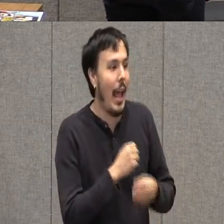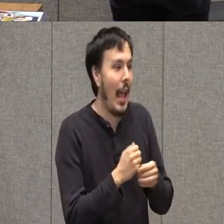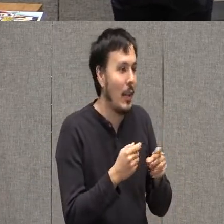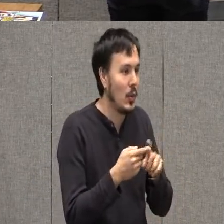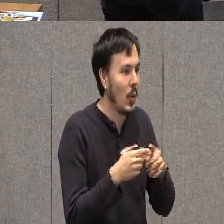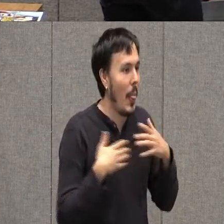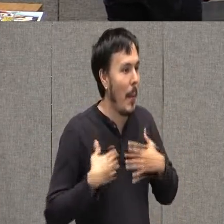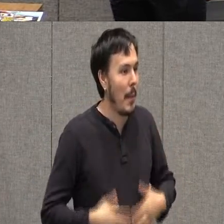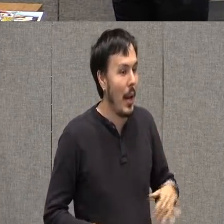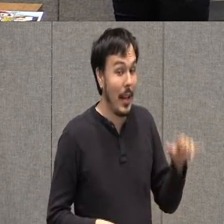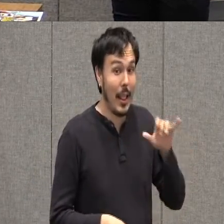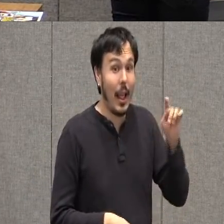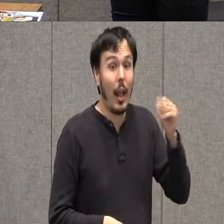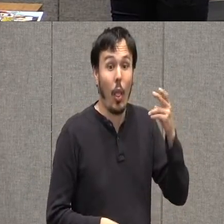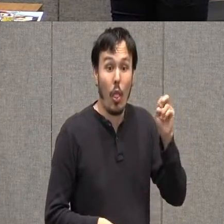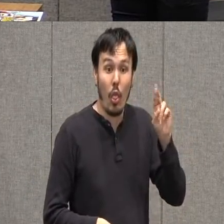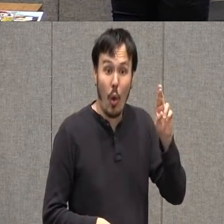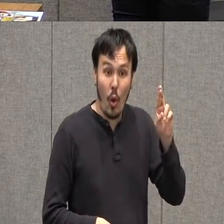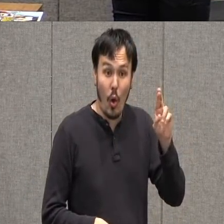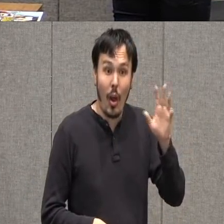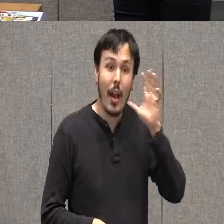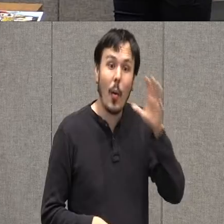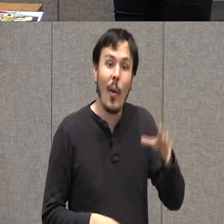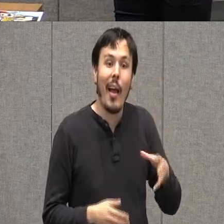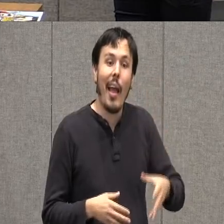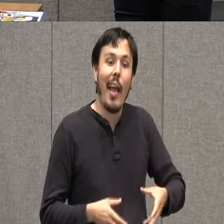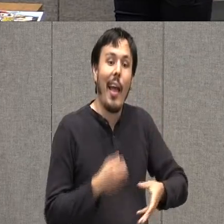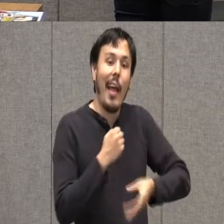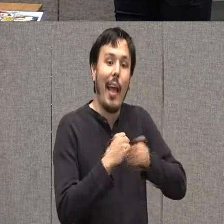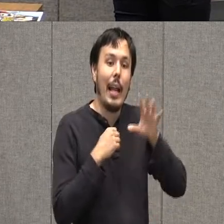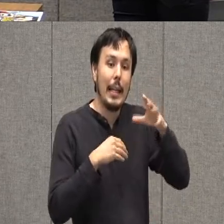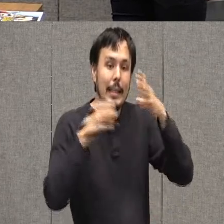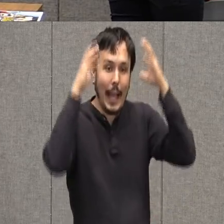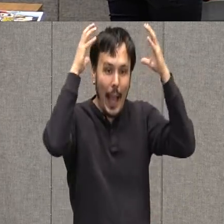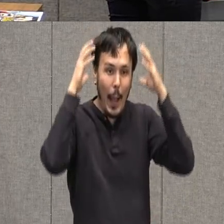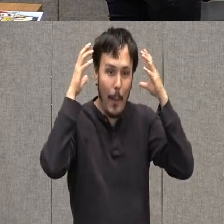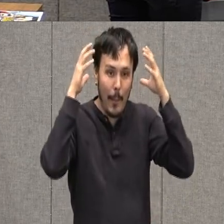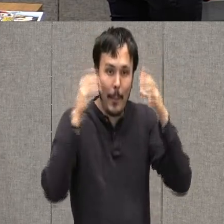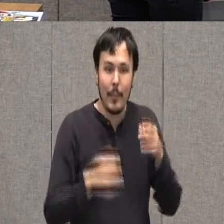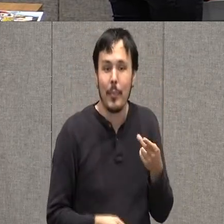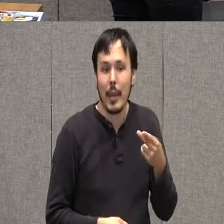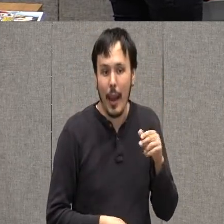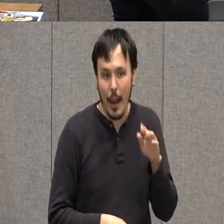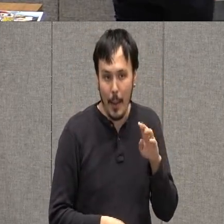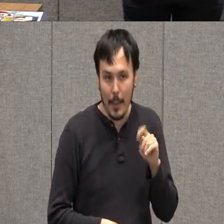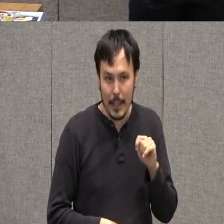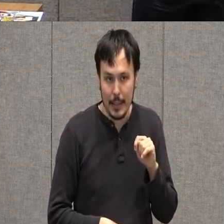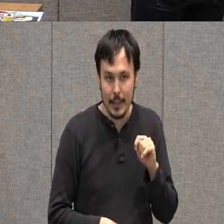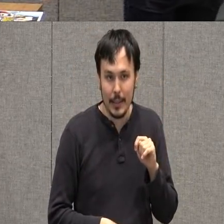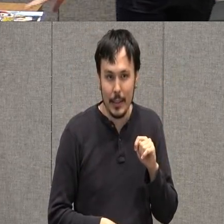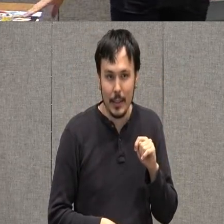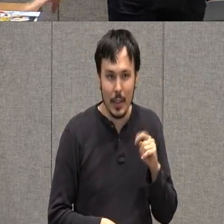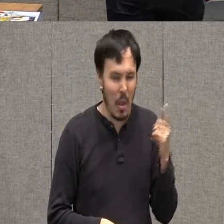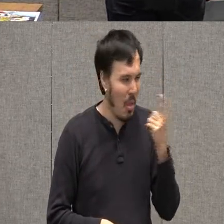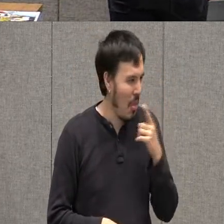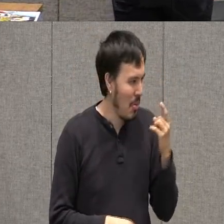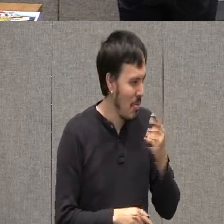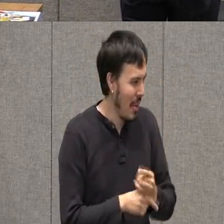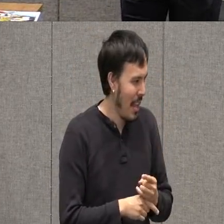So like, for Thor, I'm gonna add that helmet that he sort of has. I don't know if that looks right. Kind of.